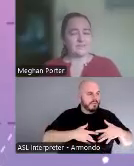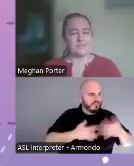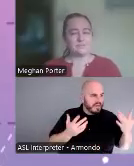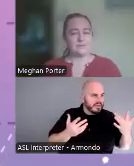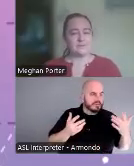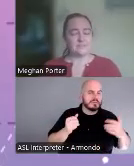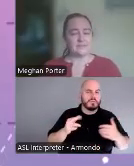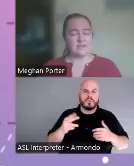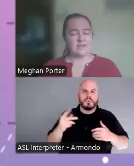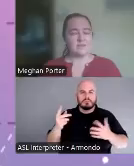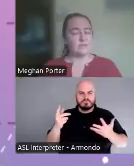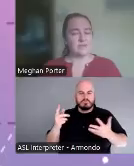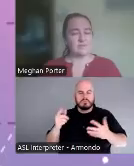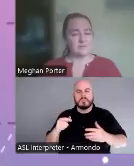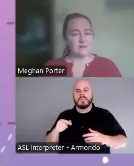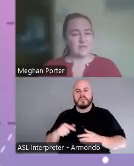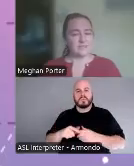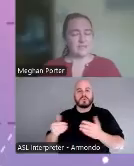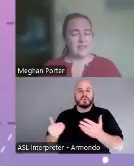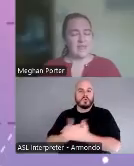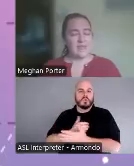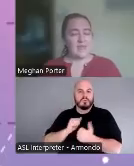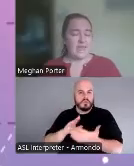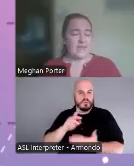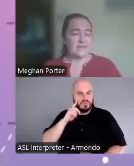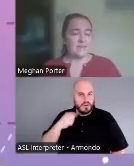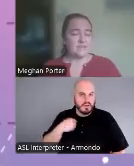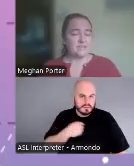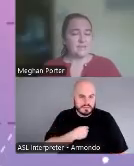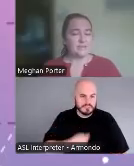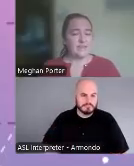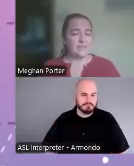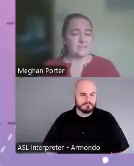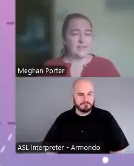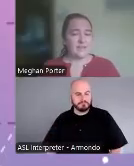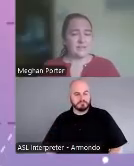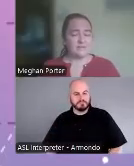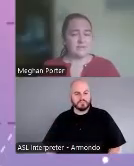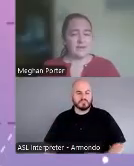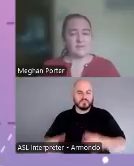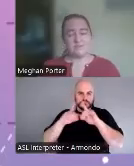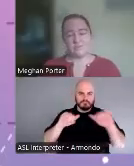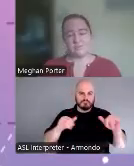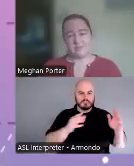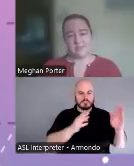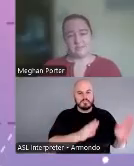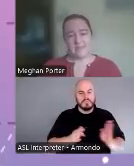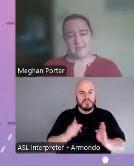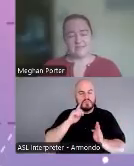So this was a new thing for us. And the simultaneous planning of other social media campaigns